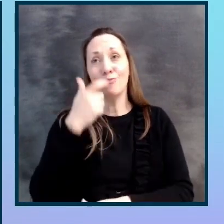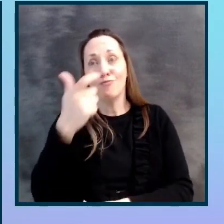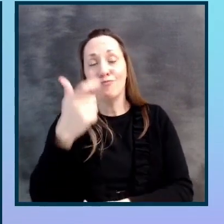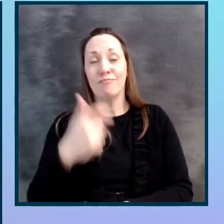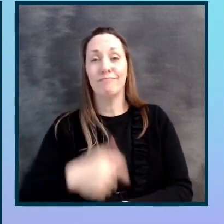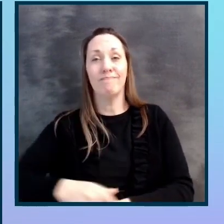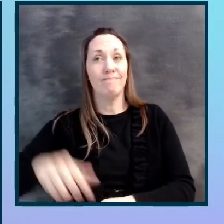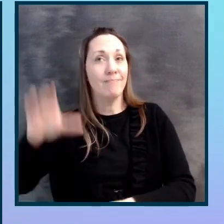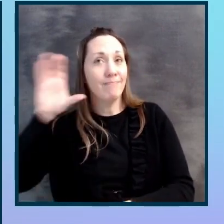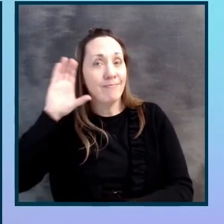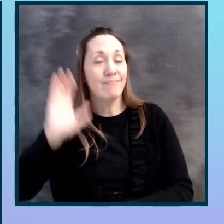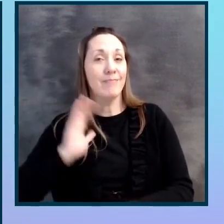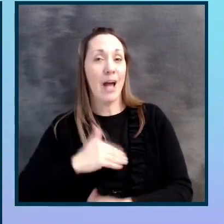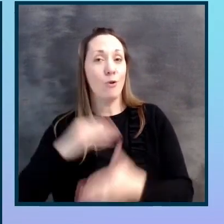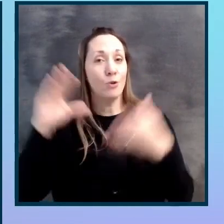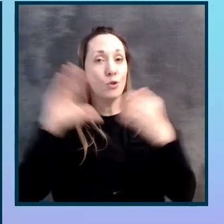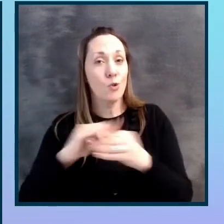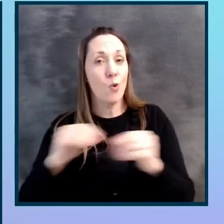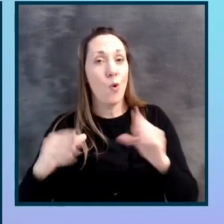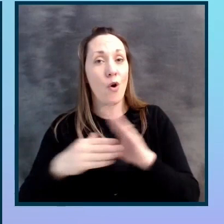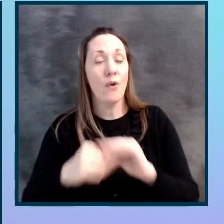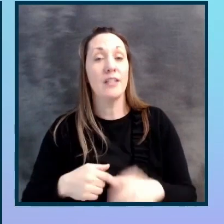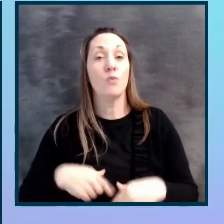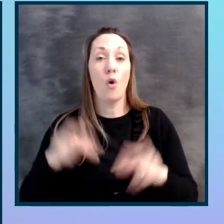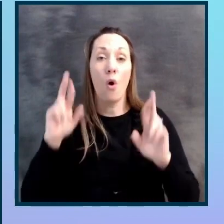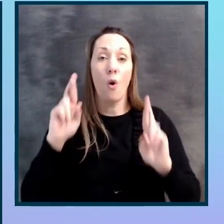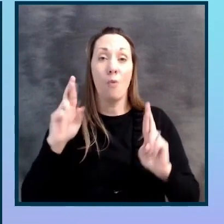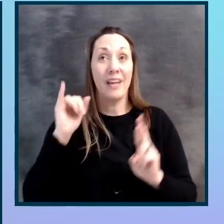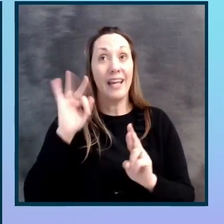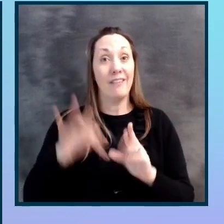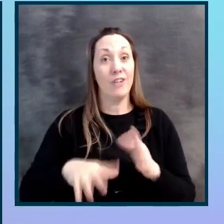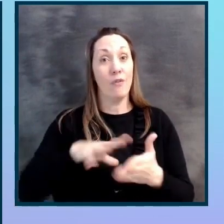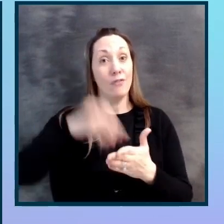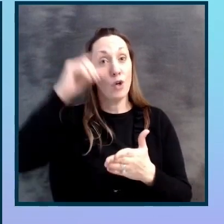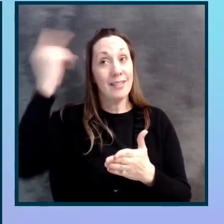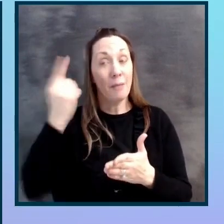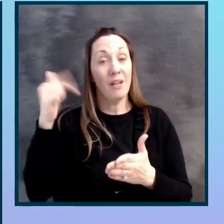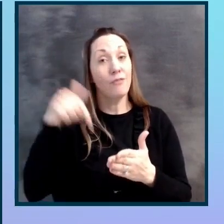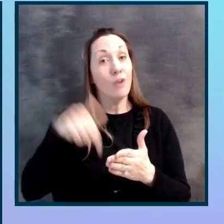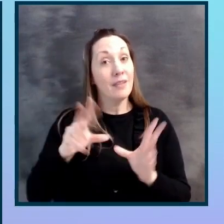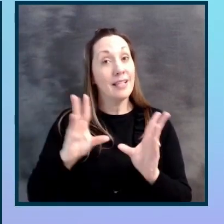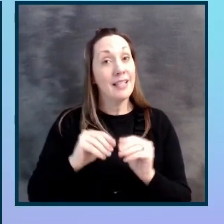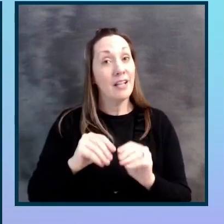and hope that if you leave with anything from this session, we hope that you know that you're not alone.